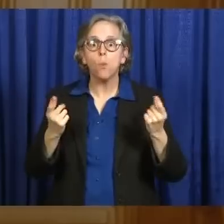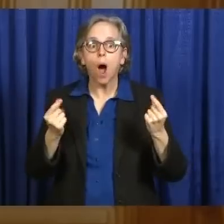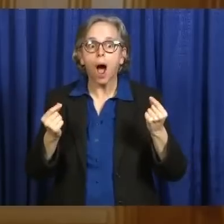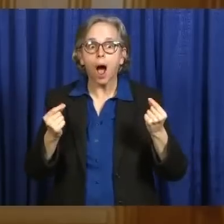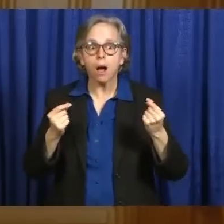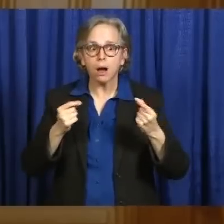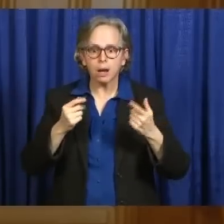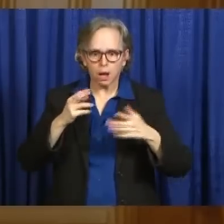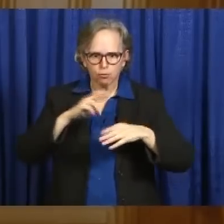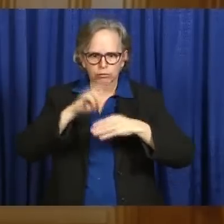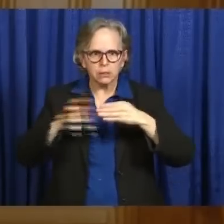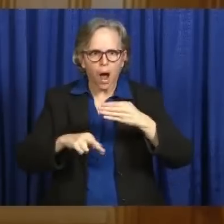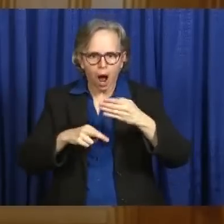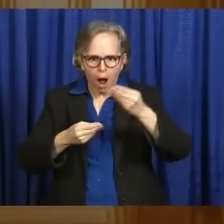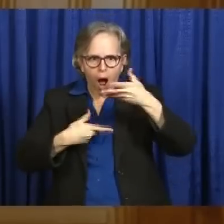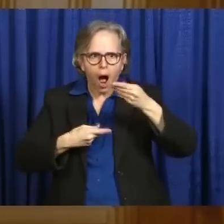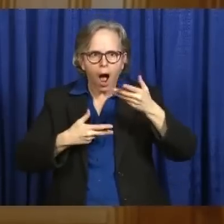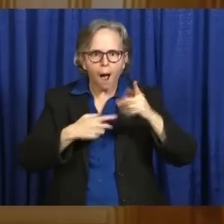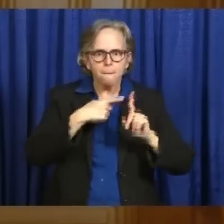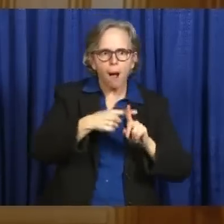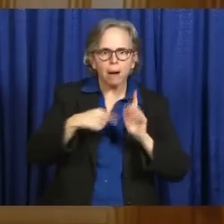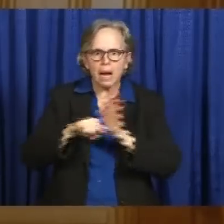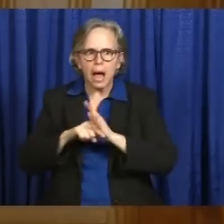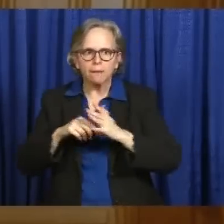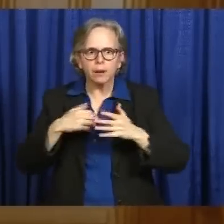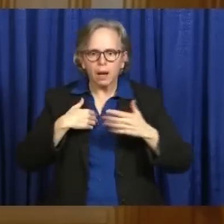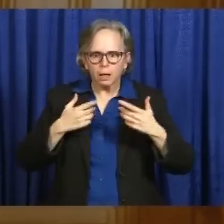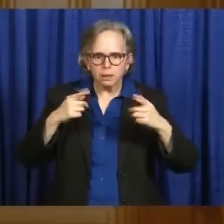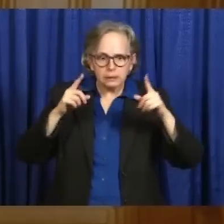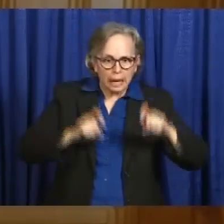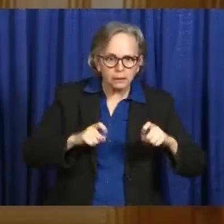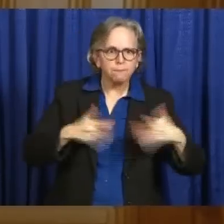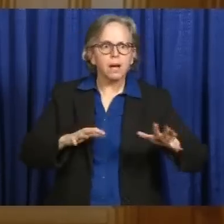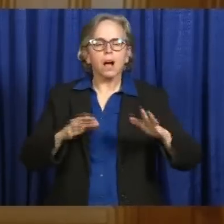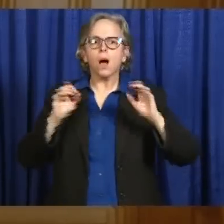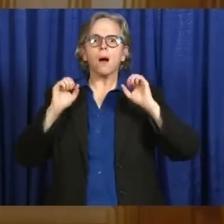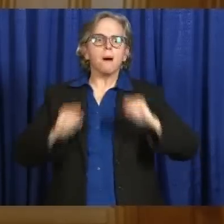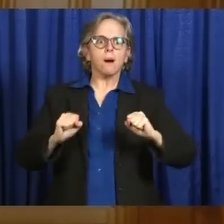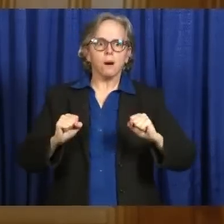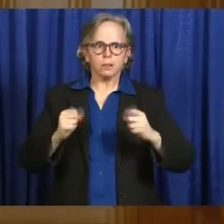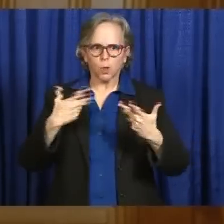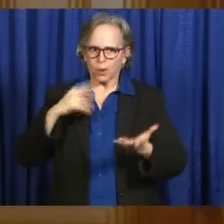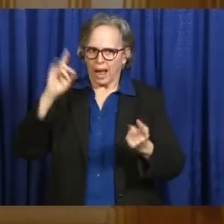CENTER HAVE JOINTLY DEVELOPED A NEW SENSITIVE COVID-19 DIAGNOSTIC TEST. WE CAN CONGRATULATE AND THANK THEM FOR DOING THAT. THE RAPID